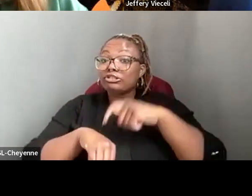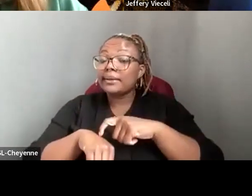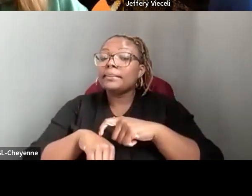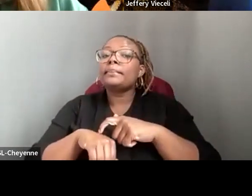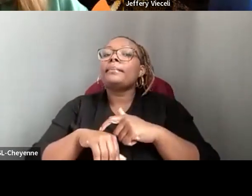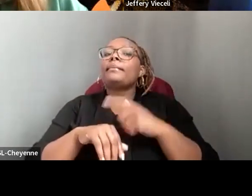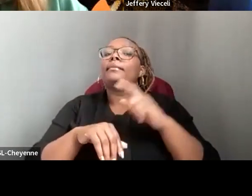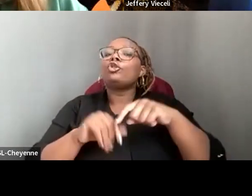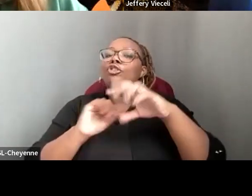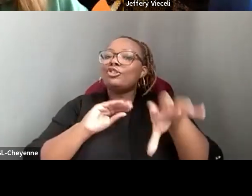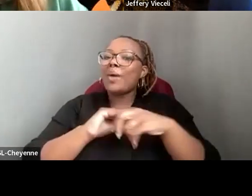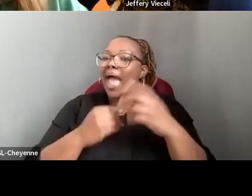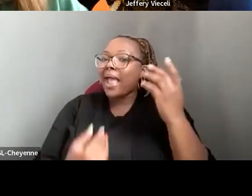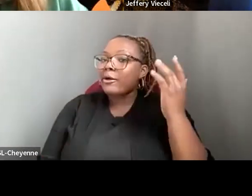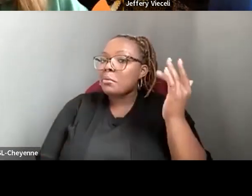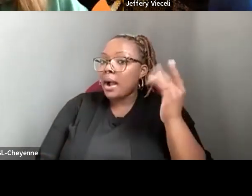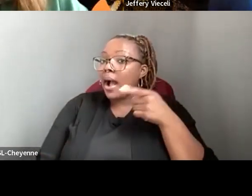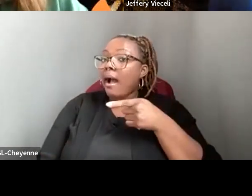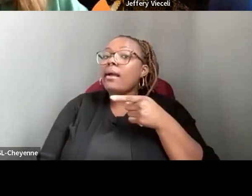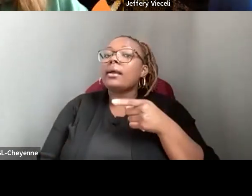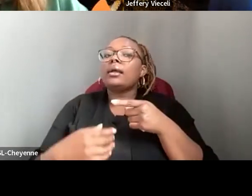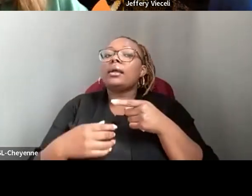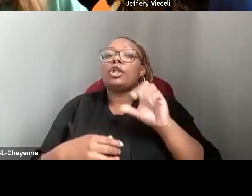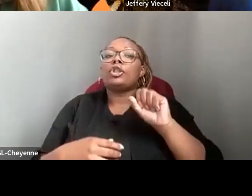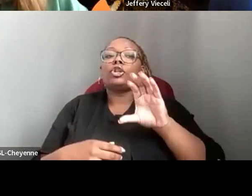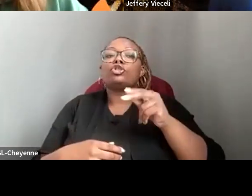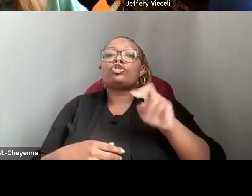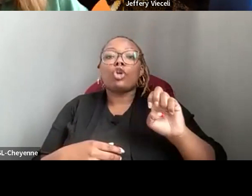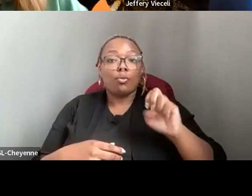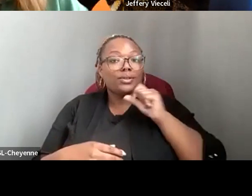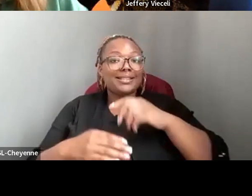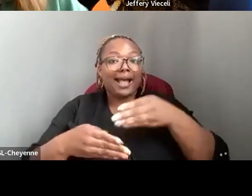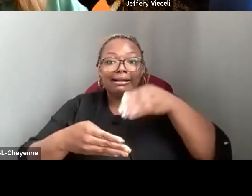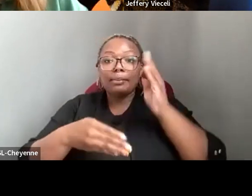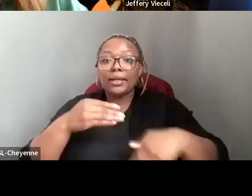to add why the original scope was not completed within the timeframe?